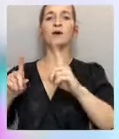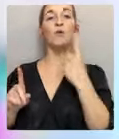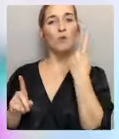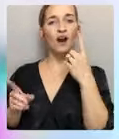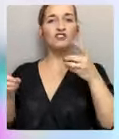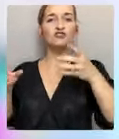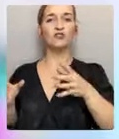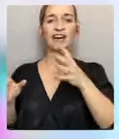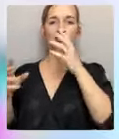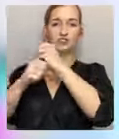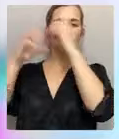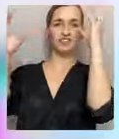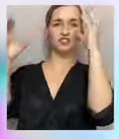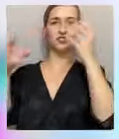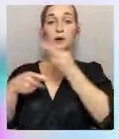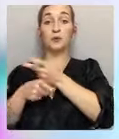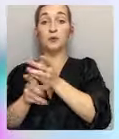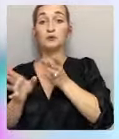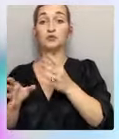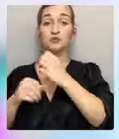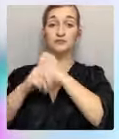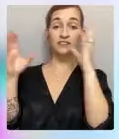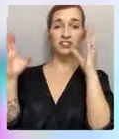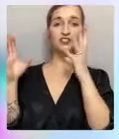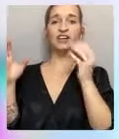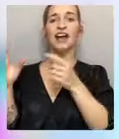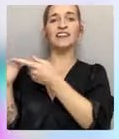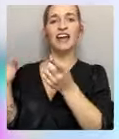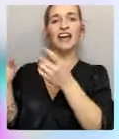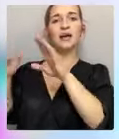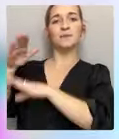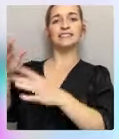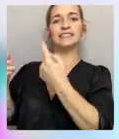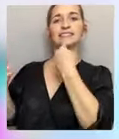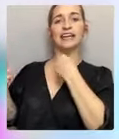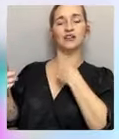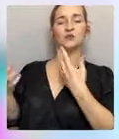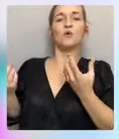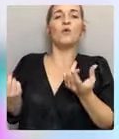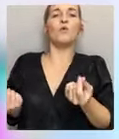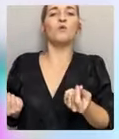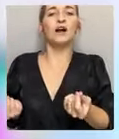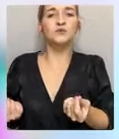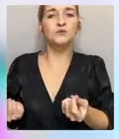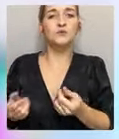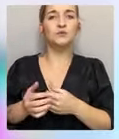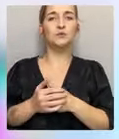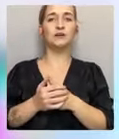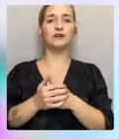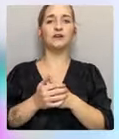and there's a producer's vision, and they basically tell you what they're watching, right? What you're gonna be watching.